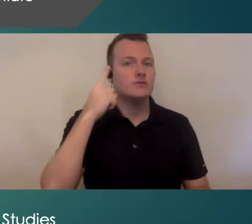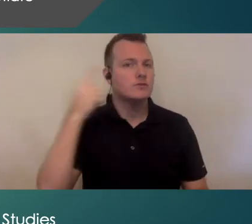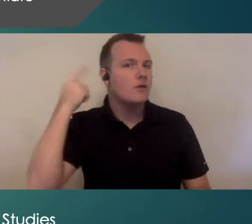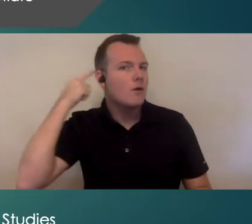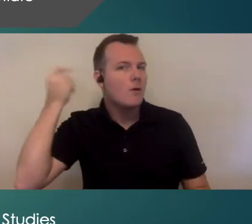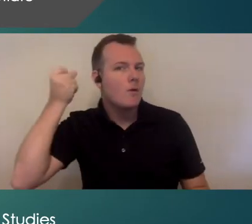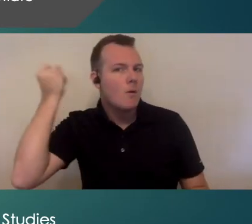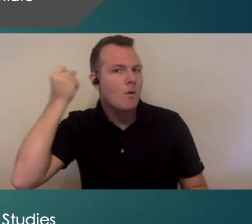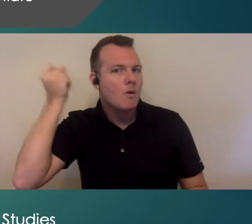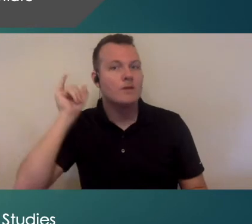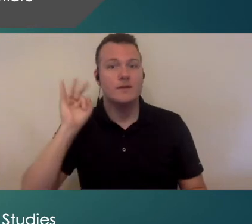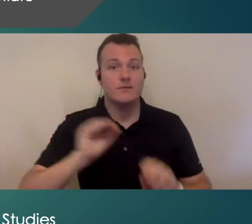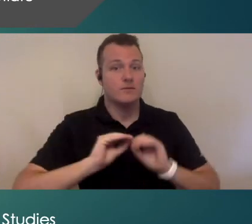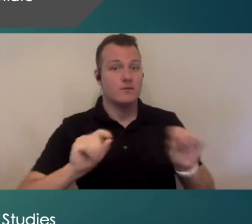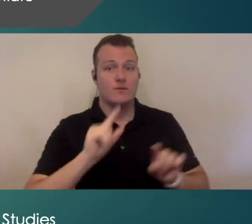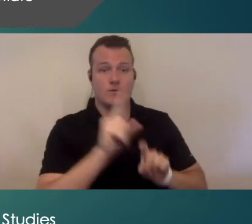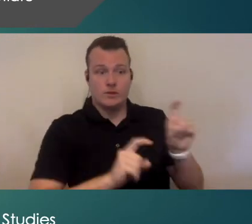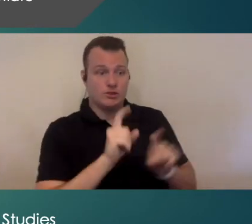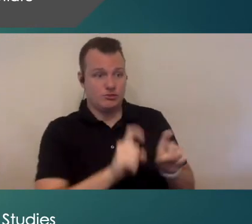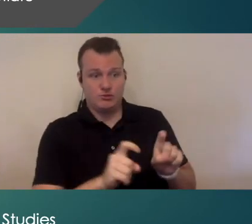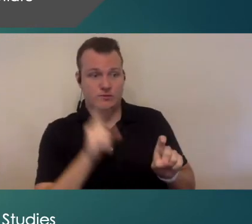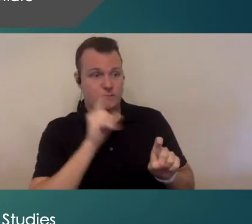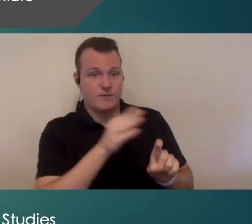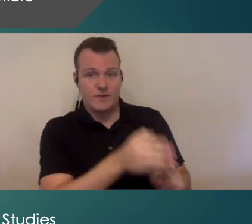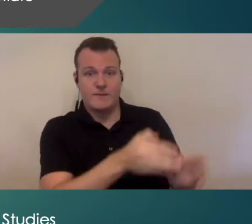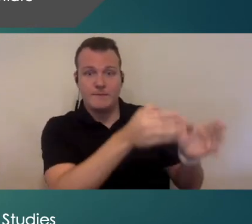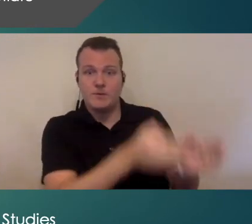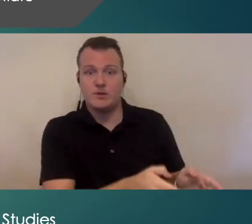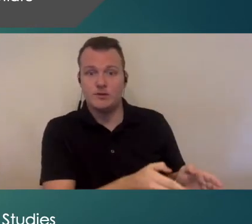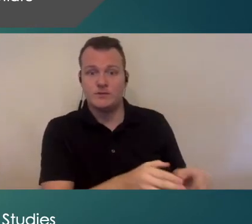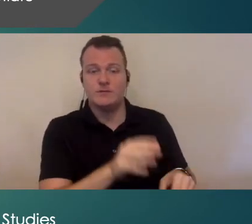end. When you don't have any questions for the interviewer, the potential